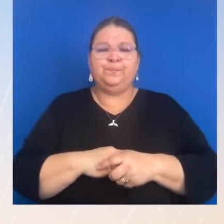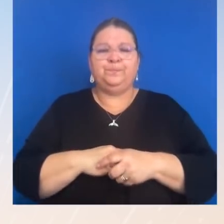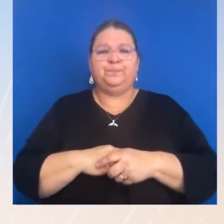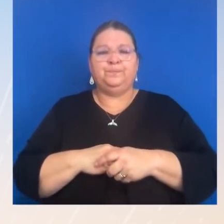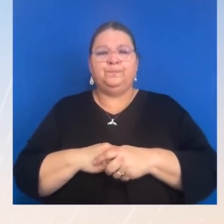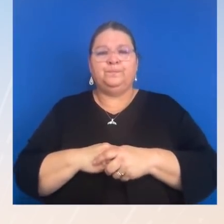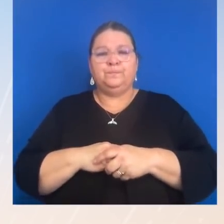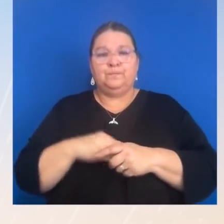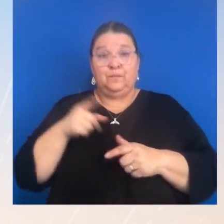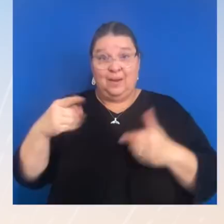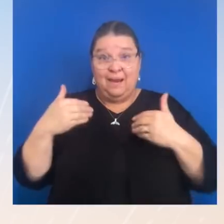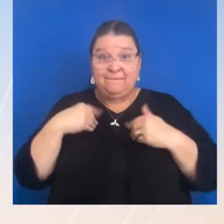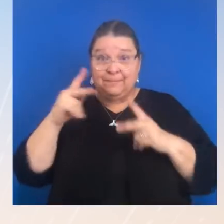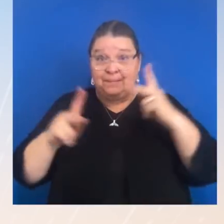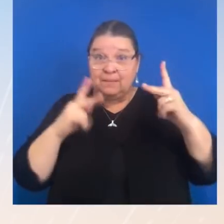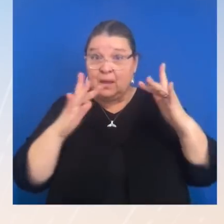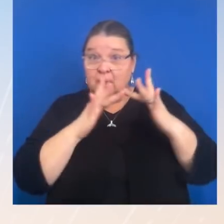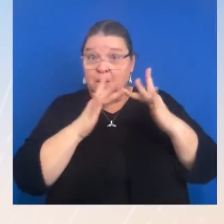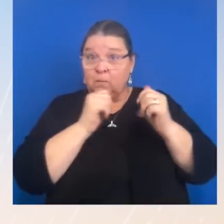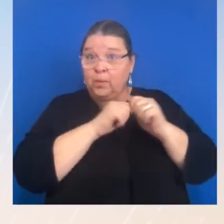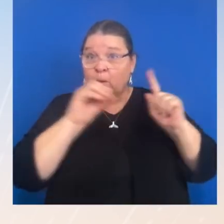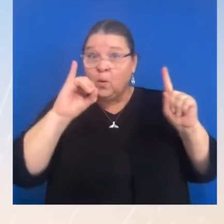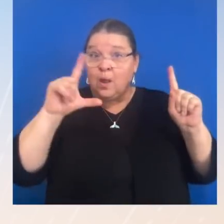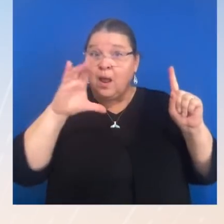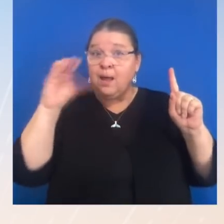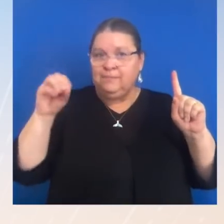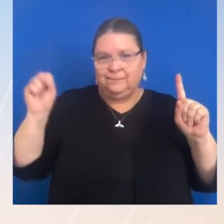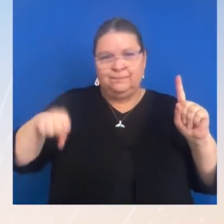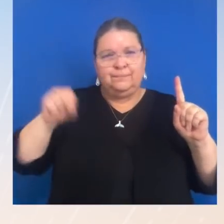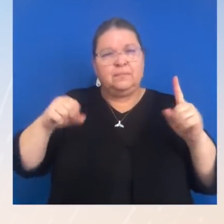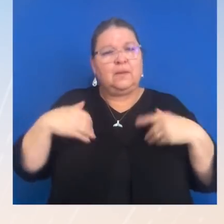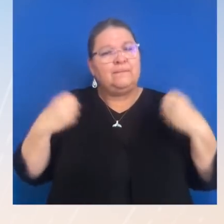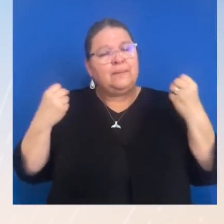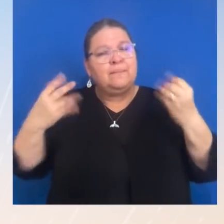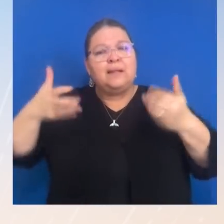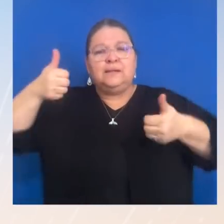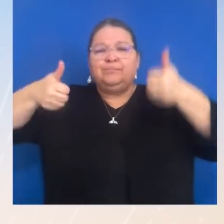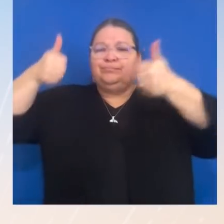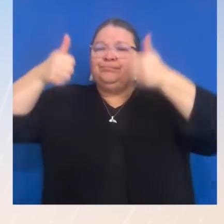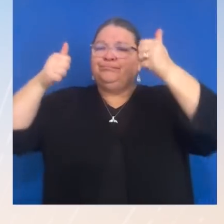The Press: And switching gears really quickly on President Biden's conversation with the Colombian President today.